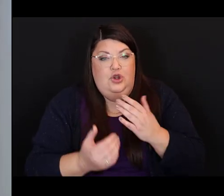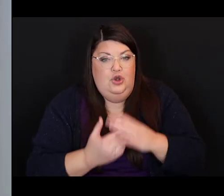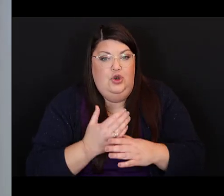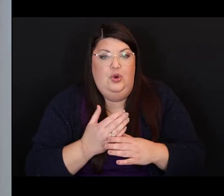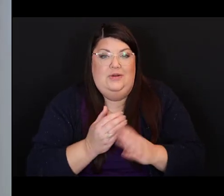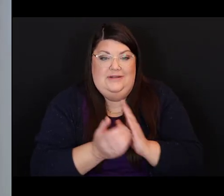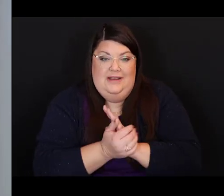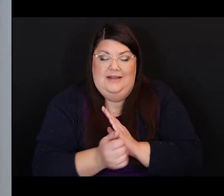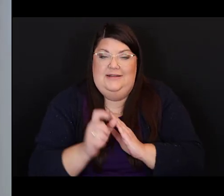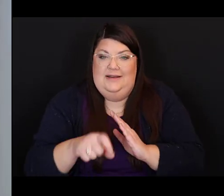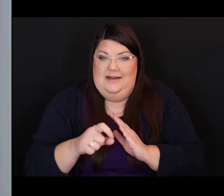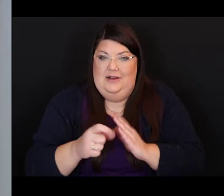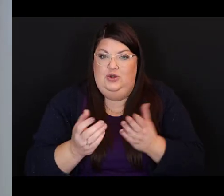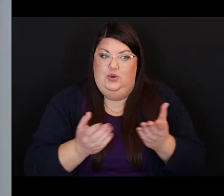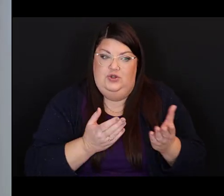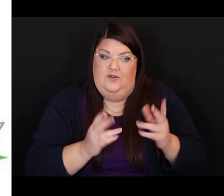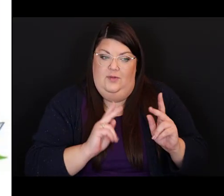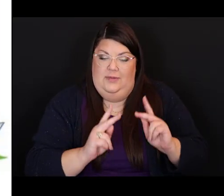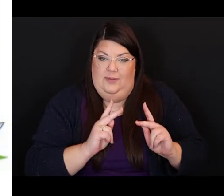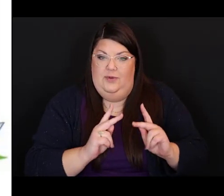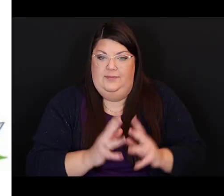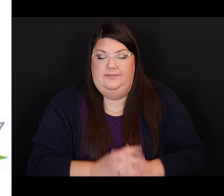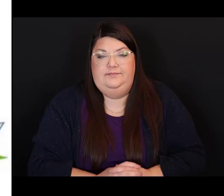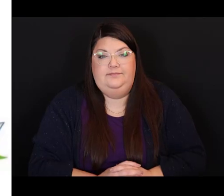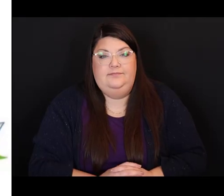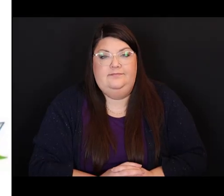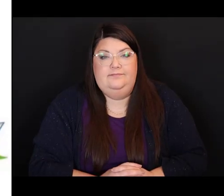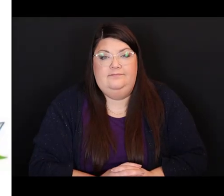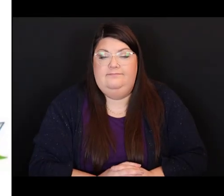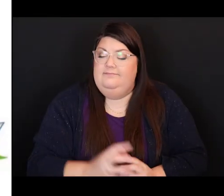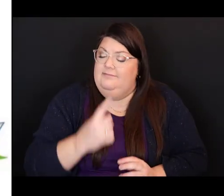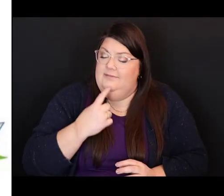the folks that are coming in through their doors. [Heather] Can you tell us a little bit more about